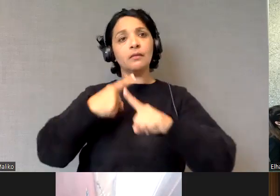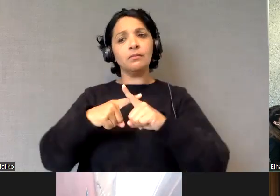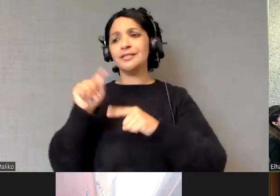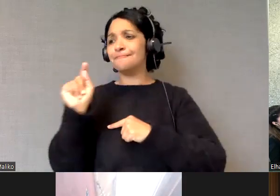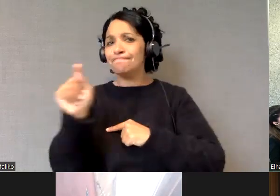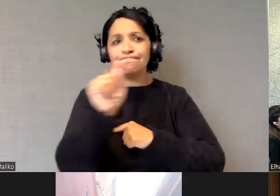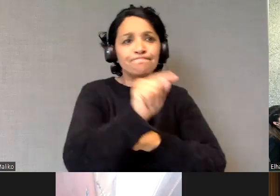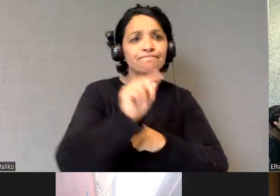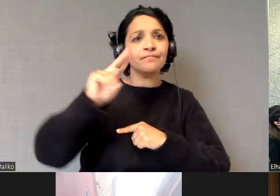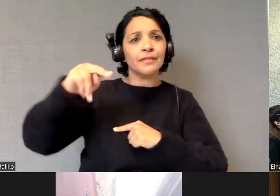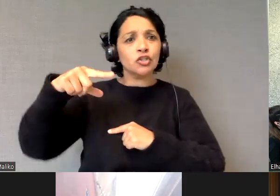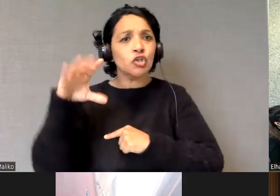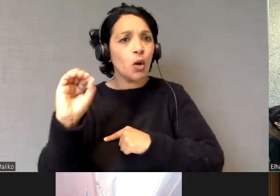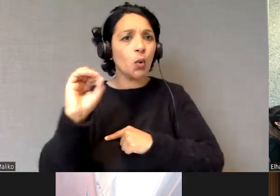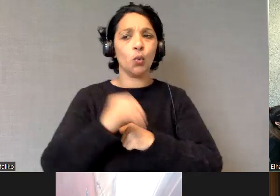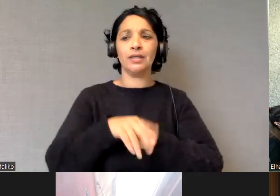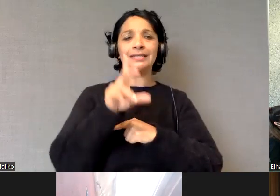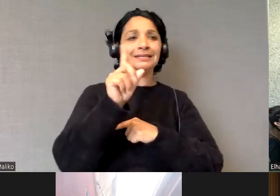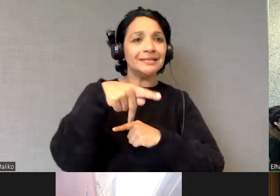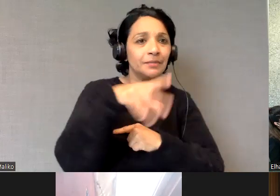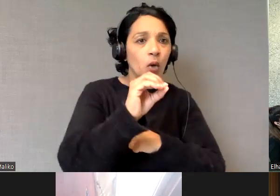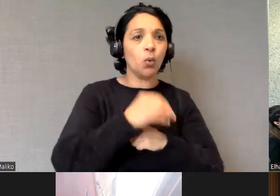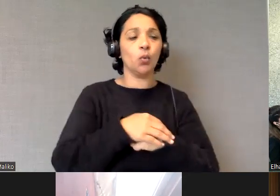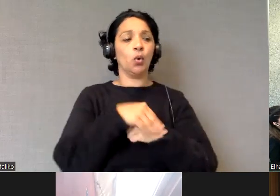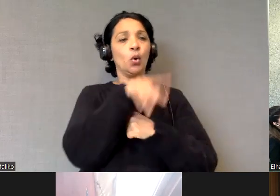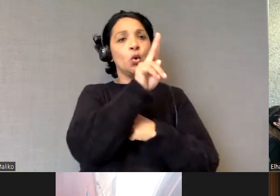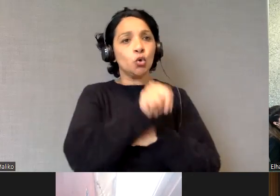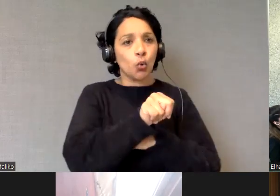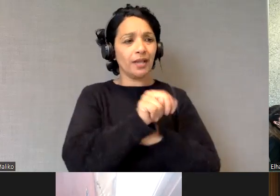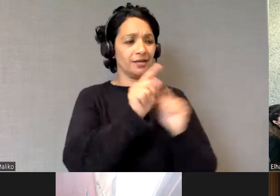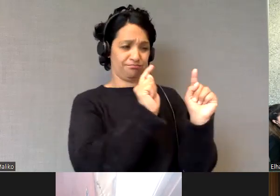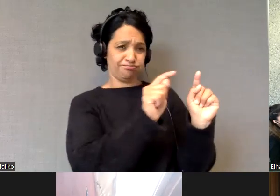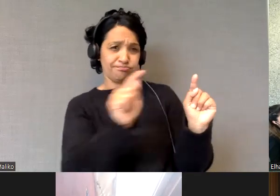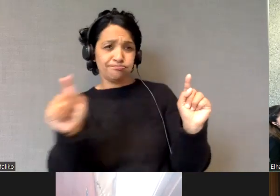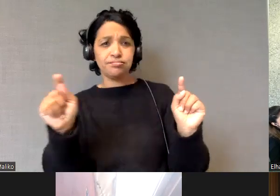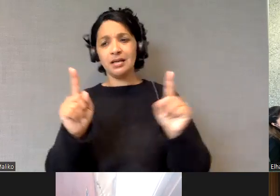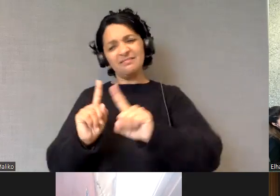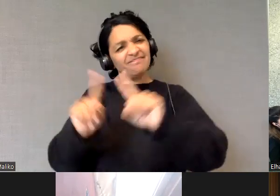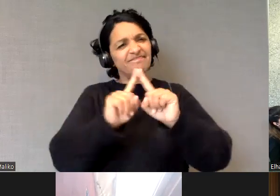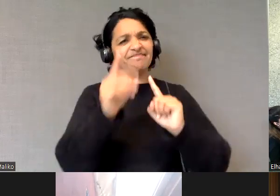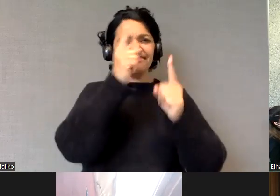are working on armed conflict, U.N. agencies and everyone involved, academics, focus more